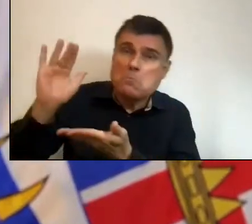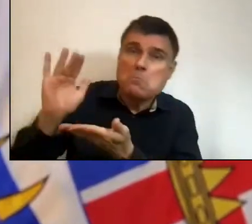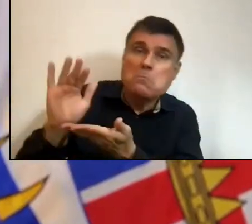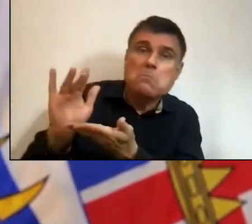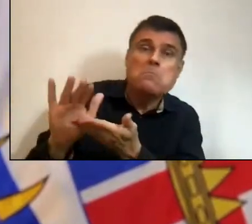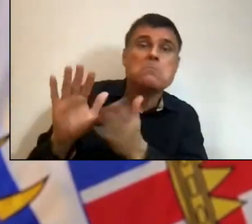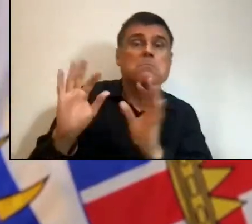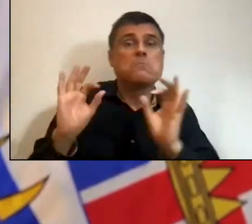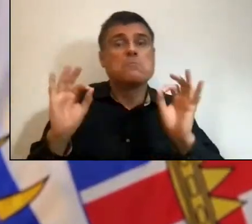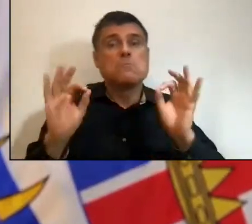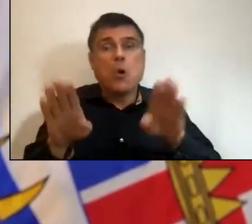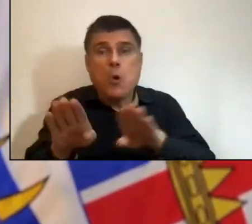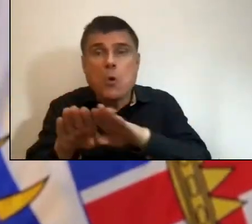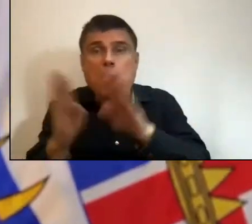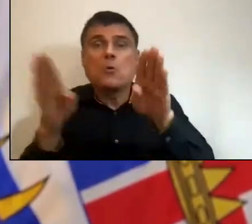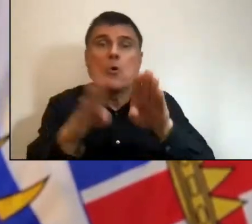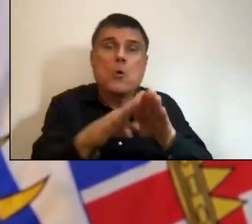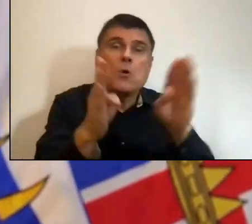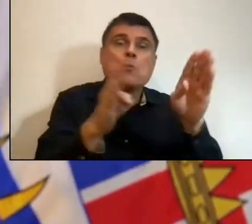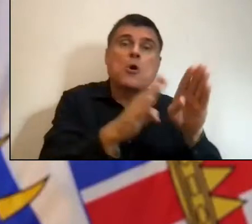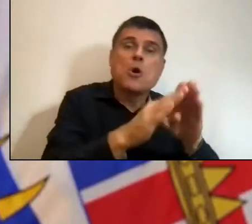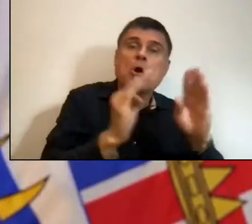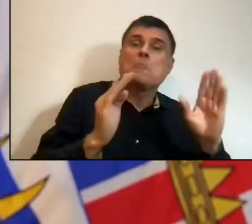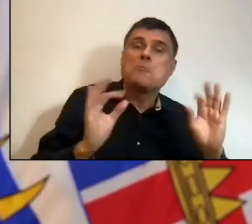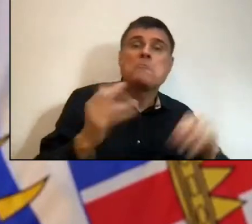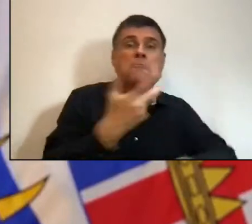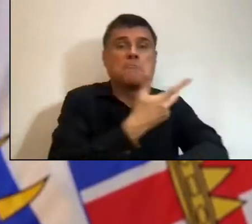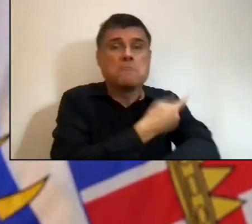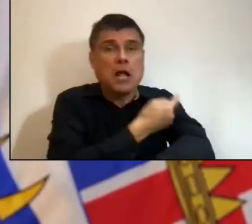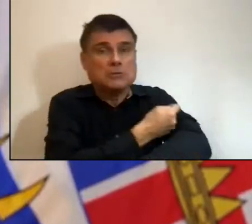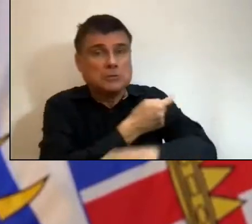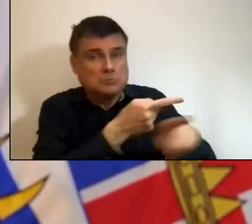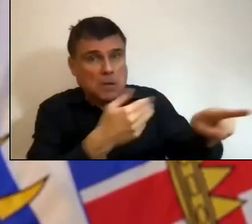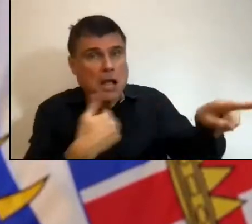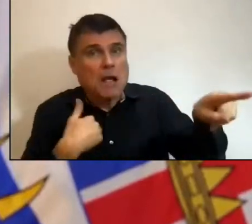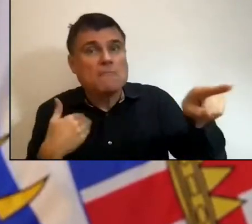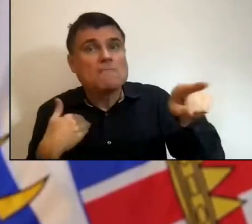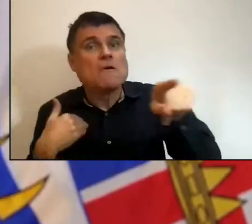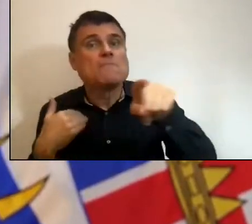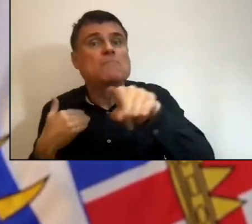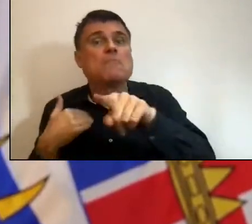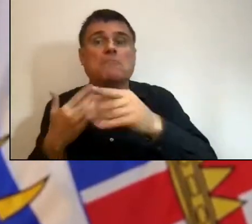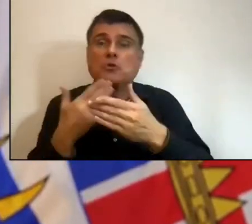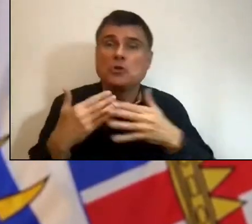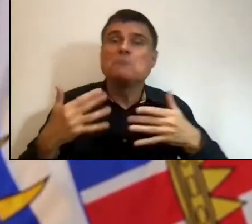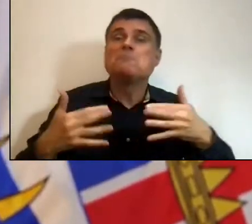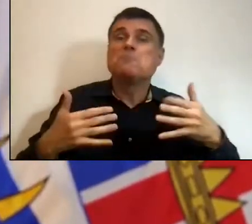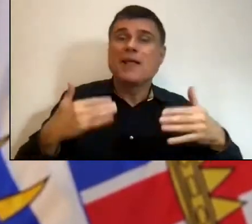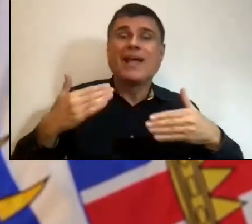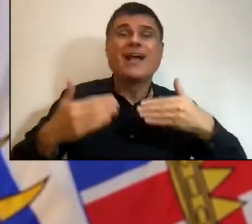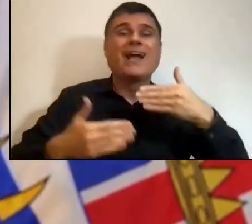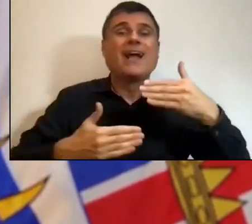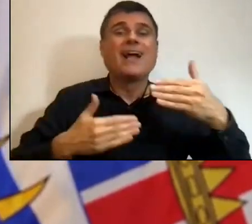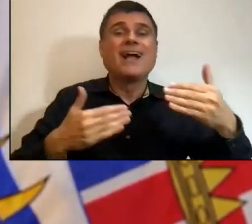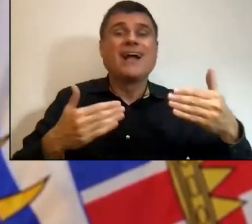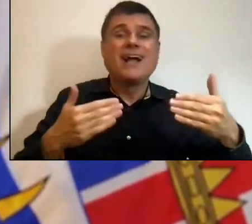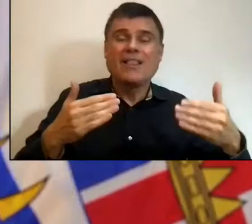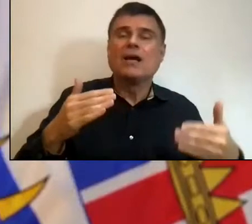vaccination rates that we had. We started to see delta come in and it changed that.